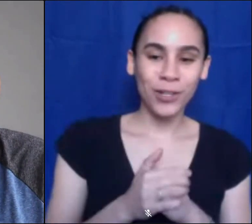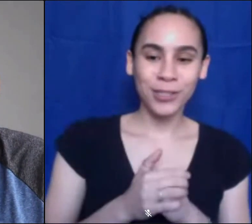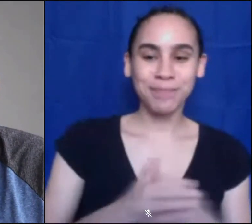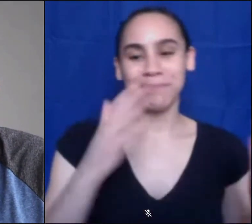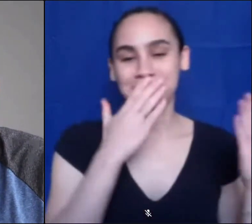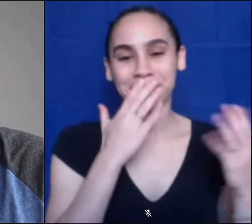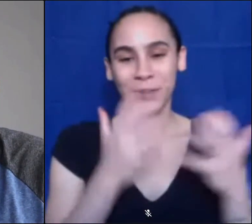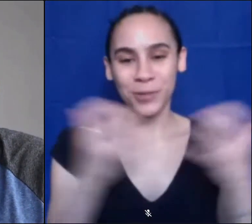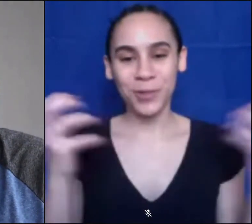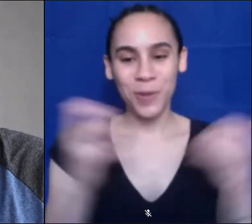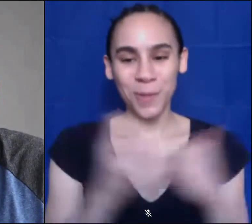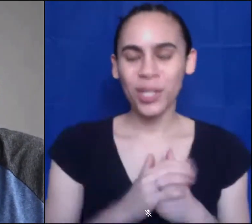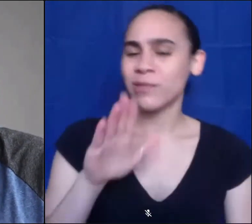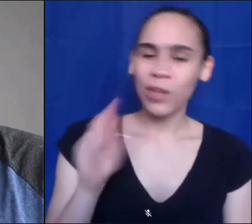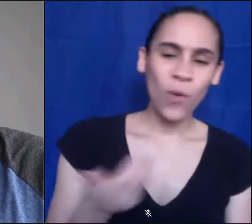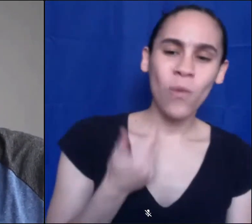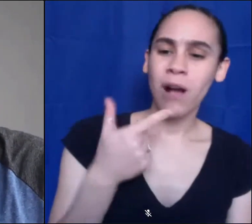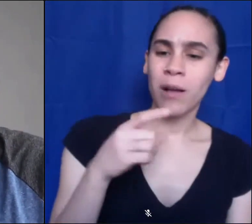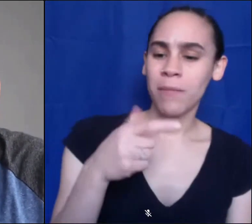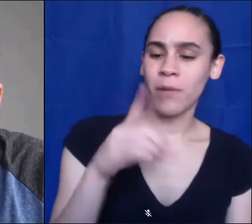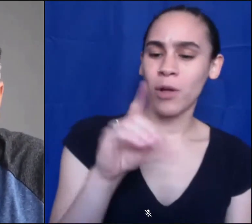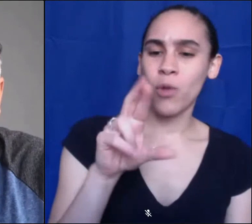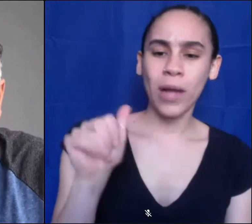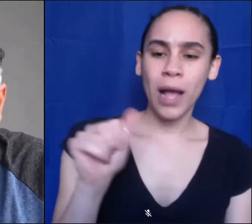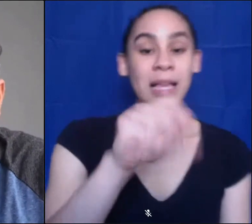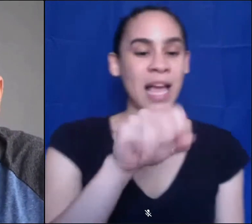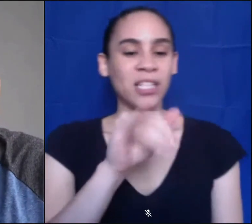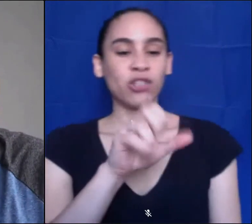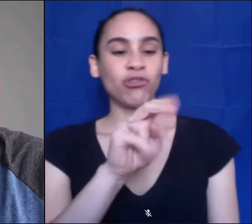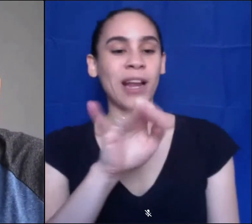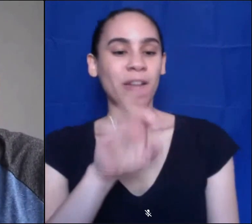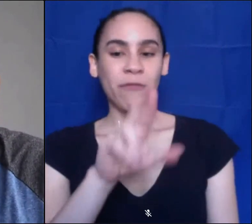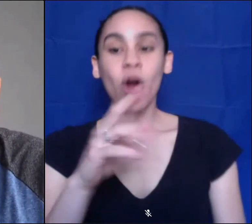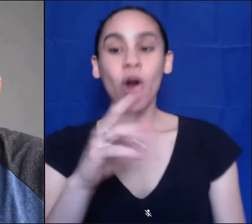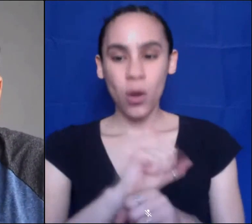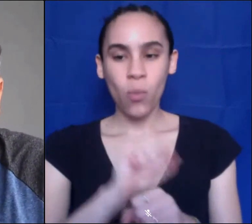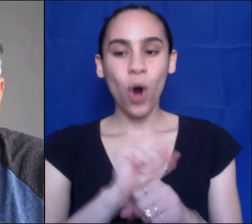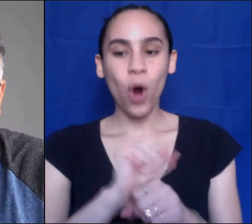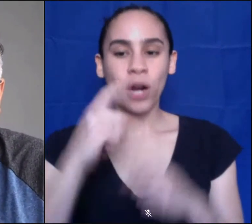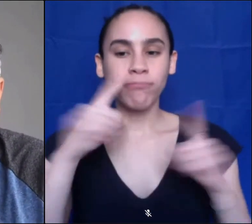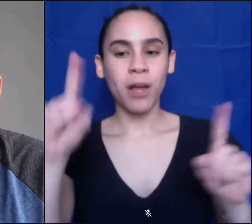you're welcome gloria yep jennifer a lot of this works for getting ahead in current roles yes yes it's a wonderful way of doing it